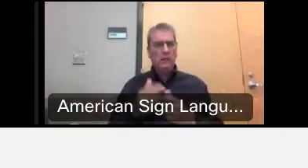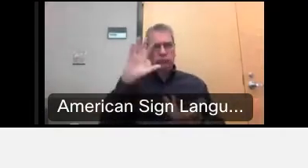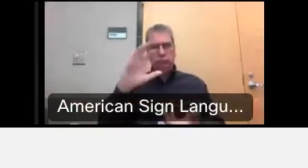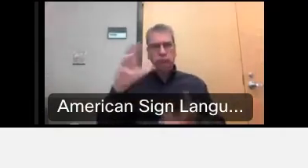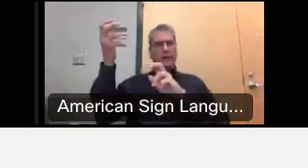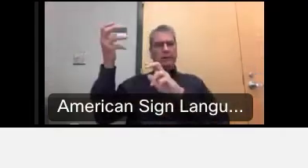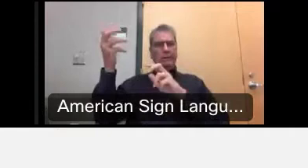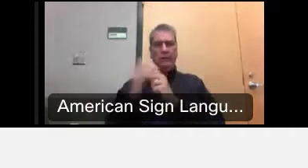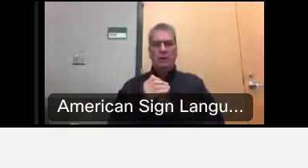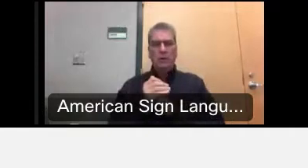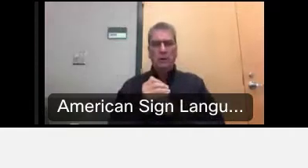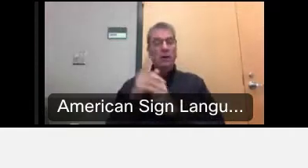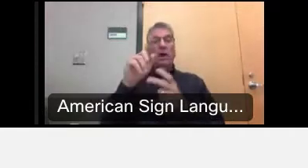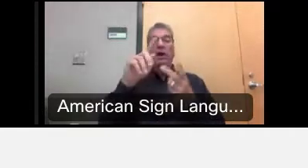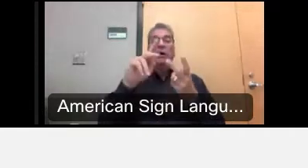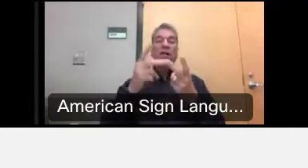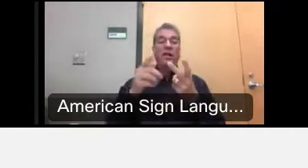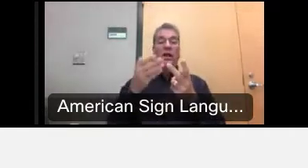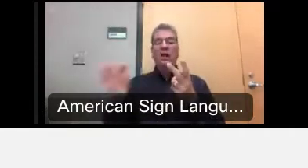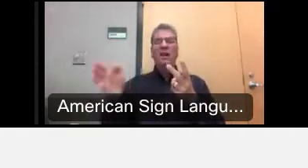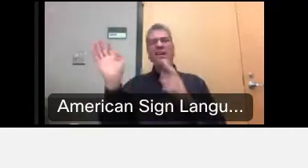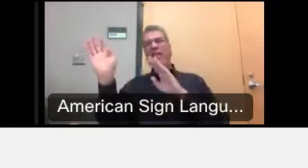If on the other hand, you said, oh, don't worry about any of this stuff. Go ahead, and